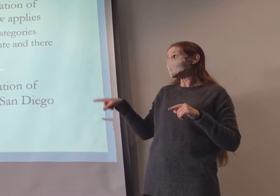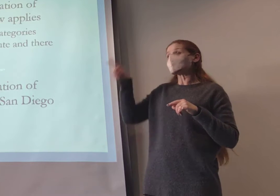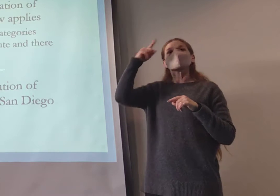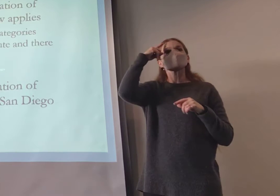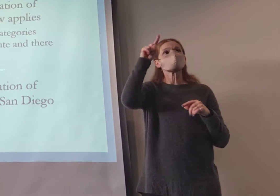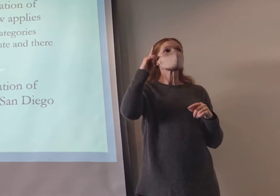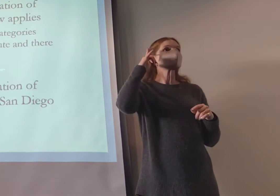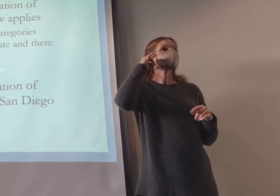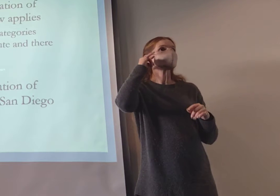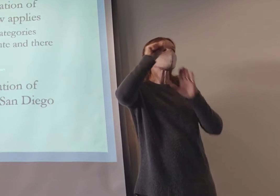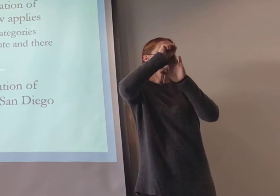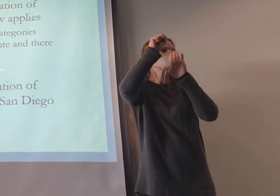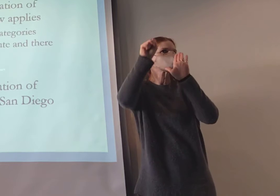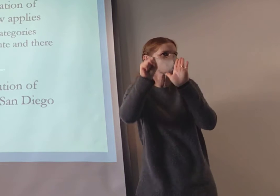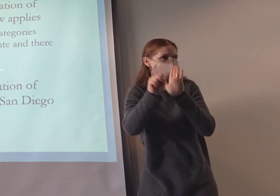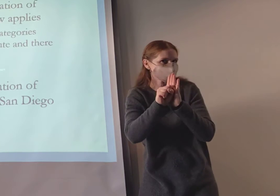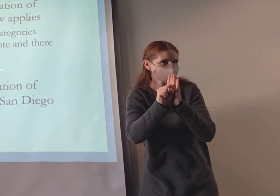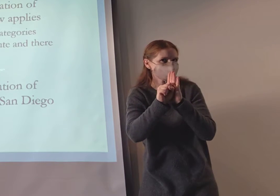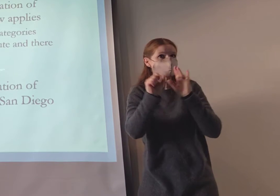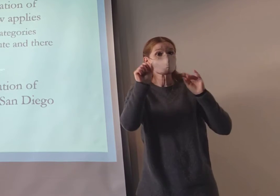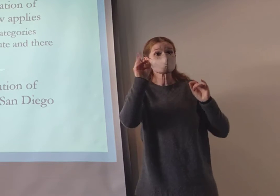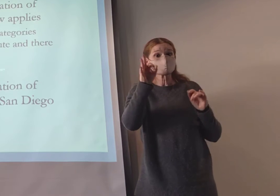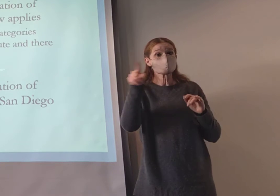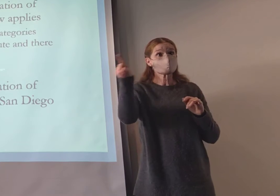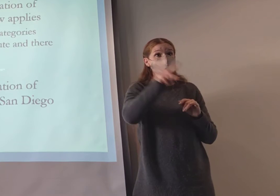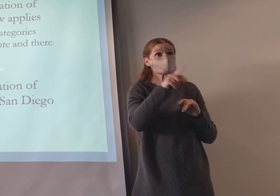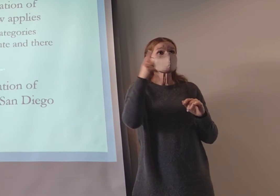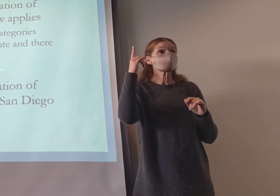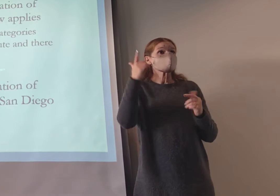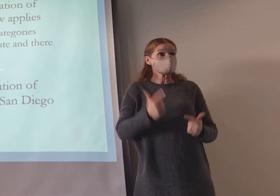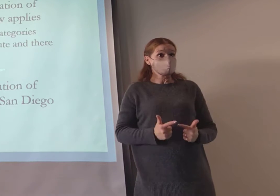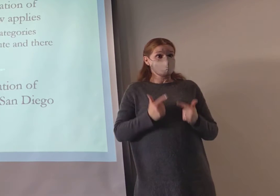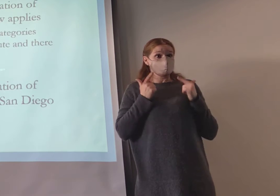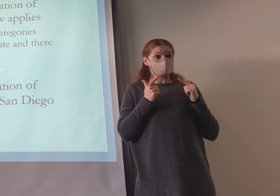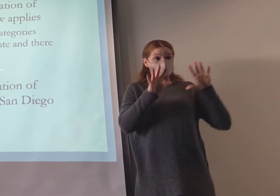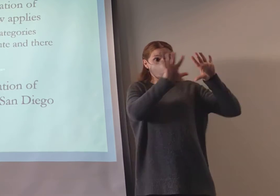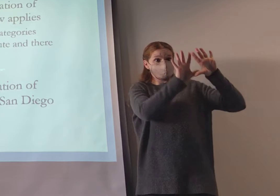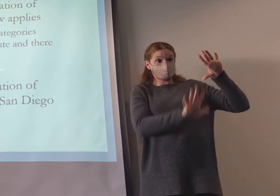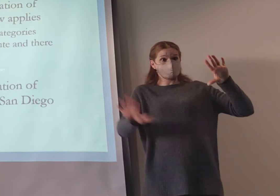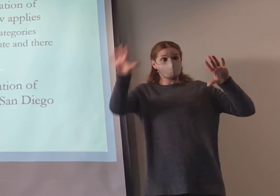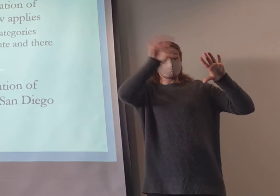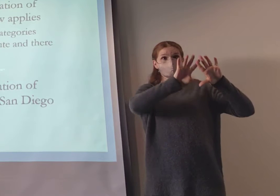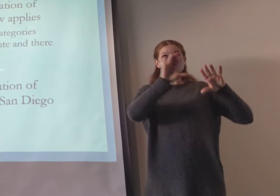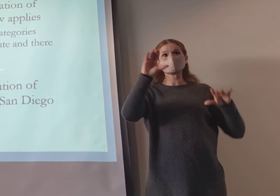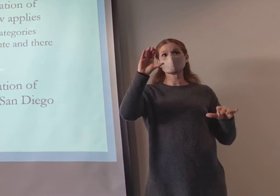So it only applies if you live in the county, but not in the city of San Diego.